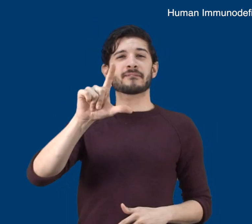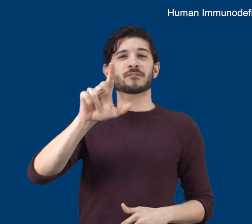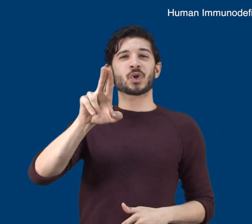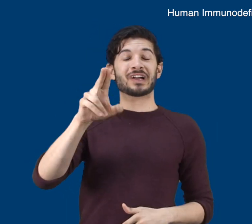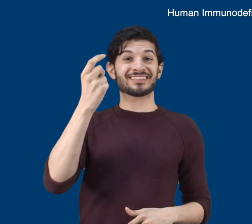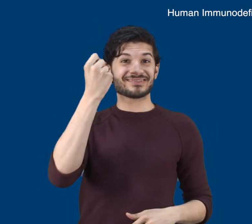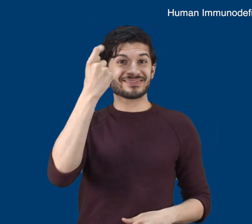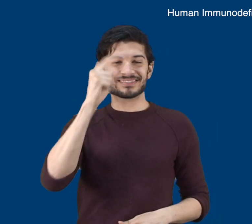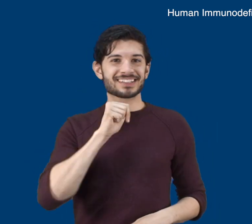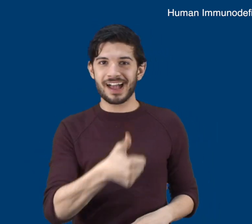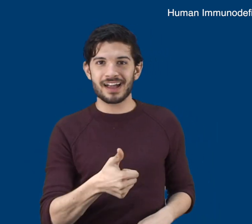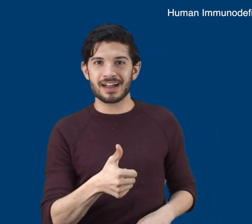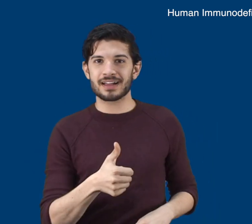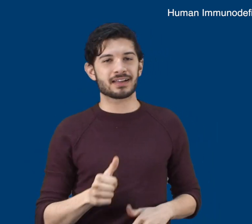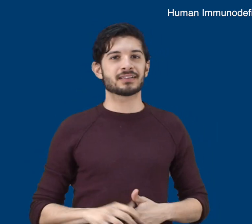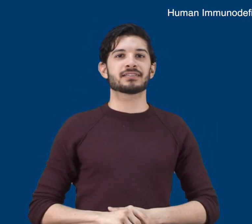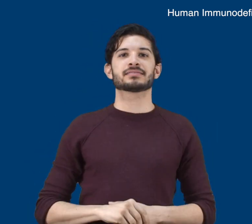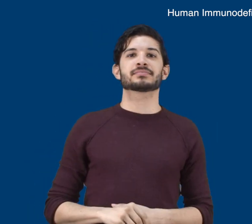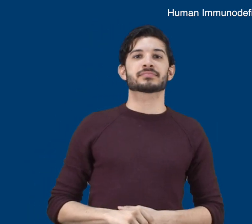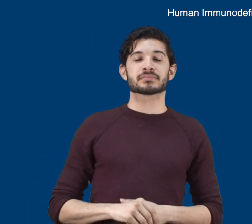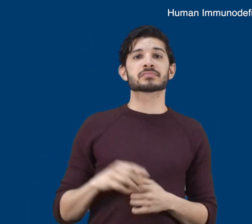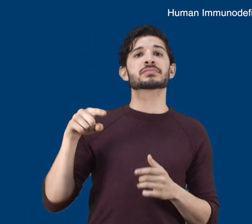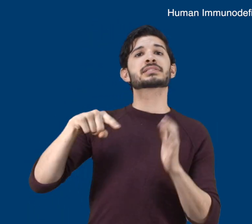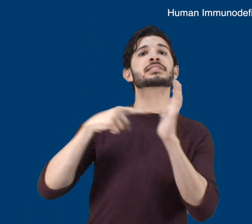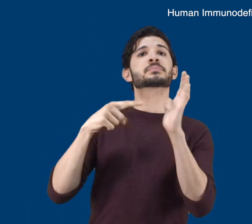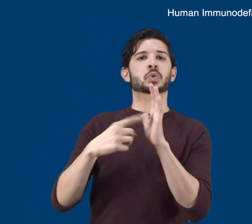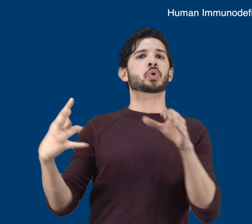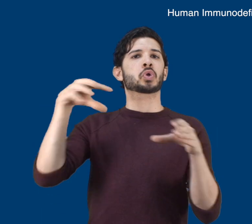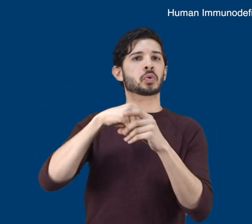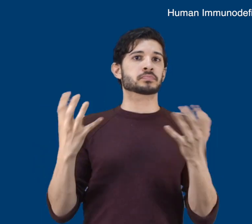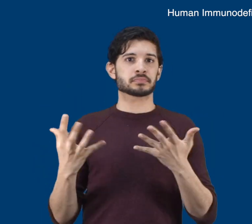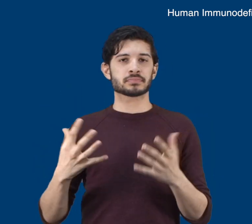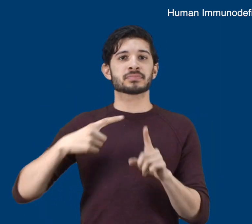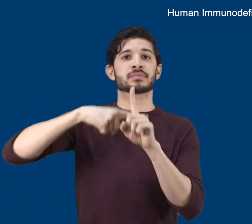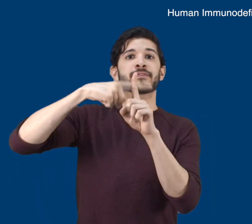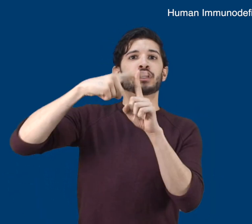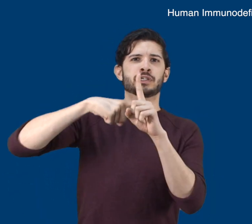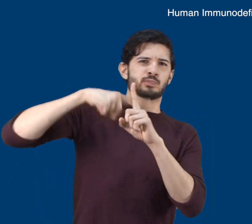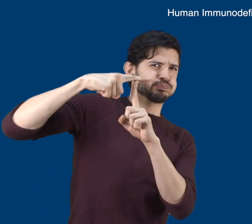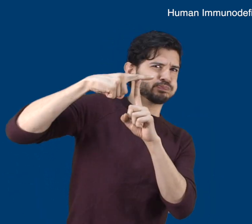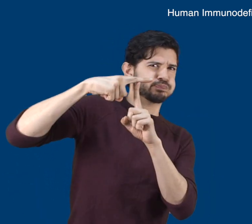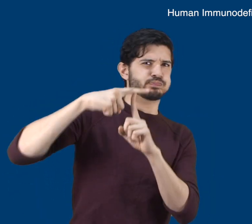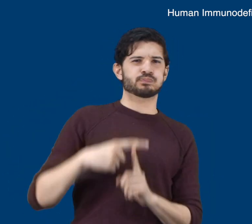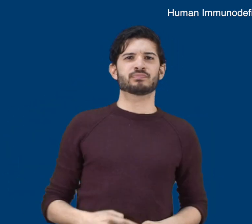or the flu, but is not the flu. Other symptoms include: high fever,